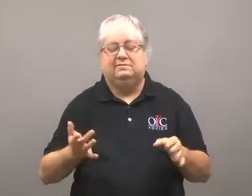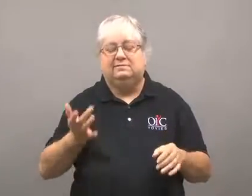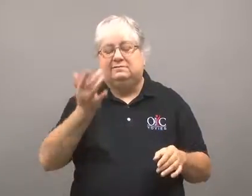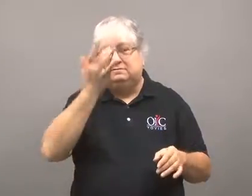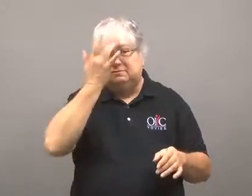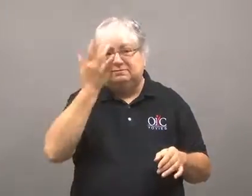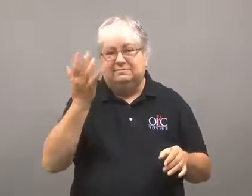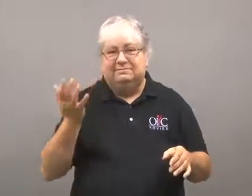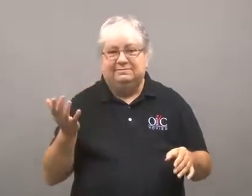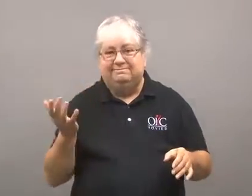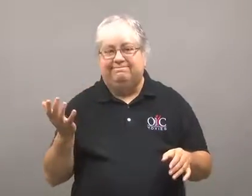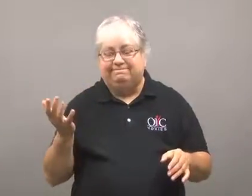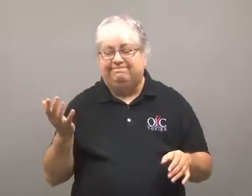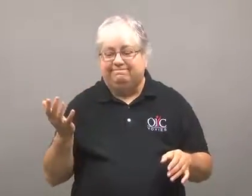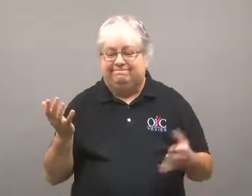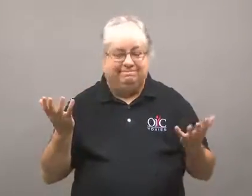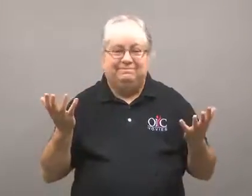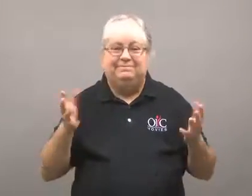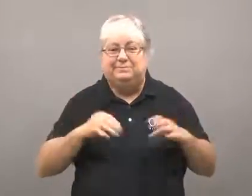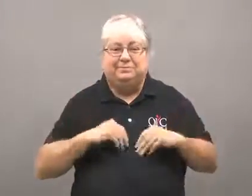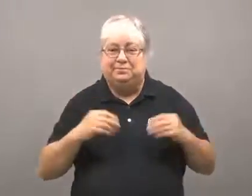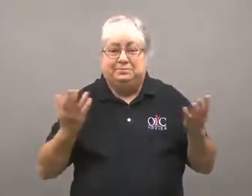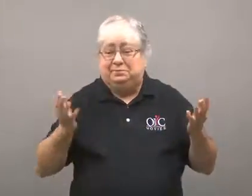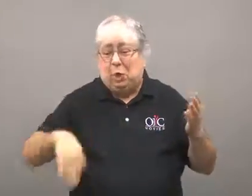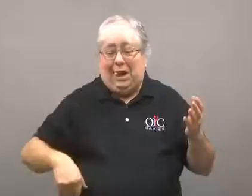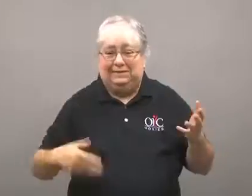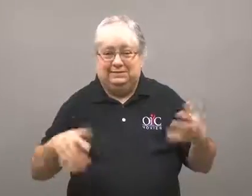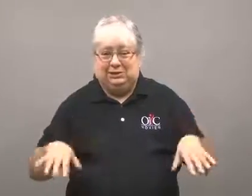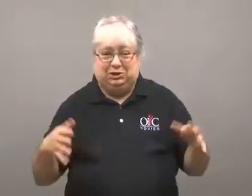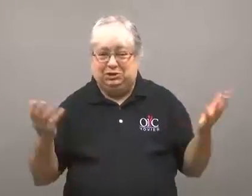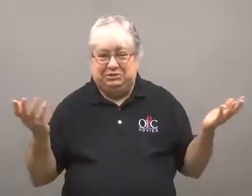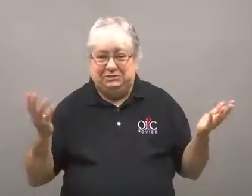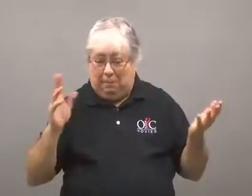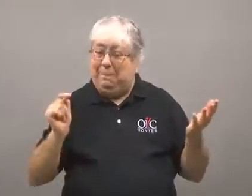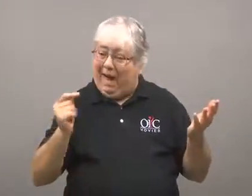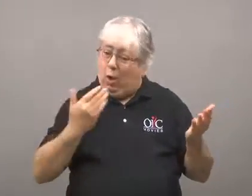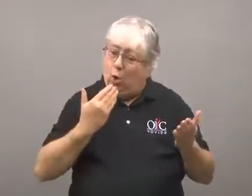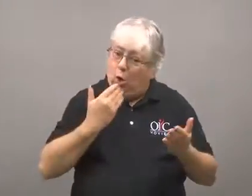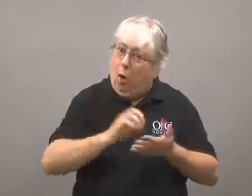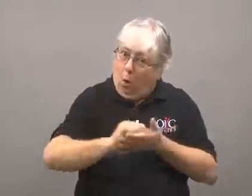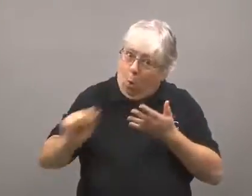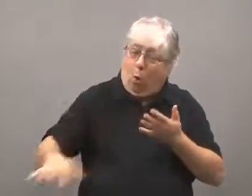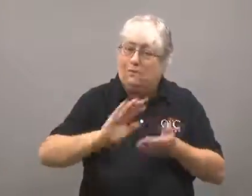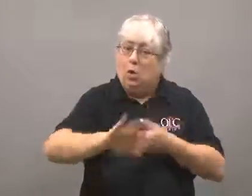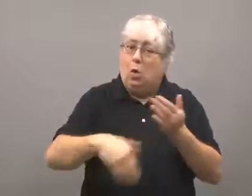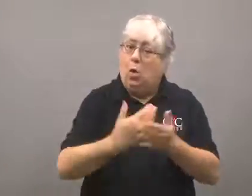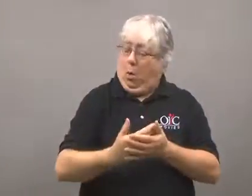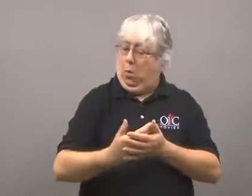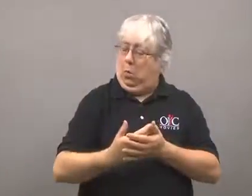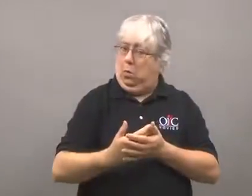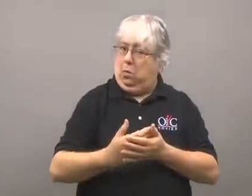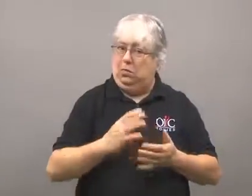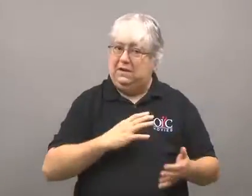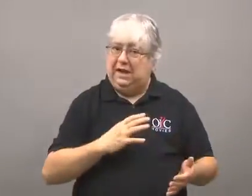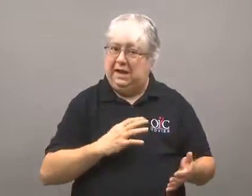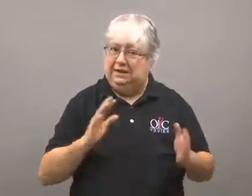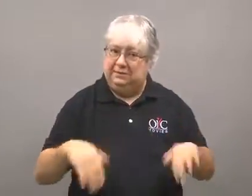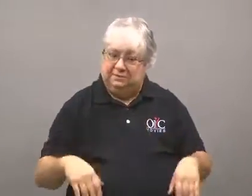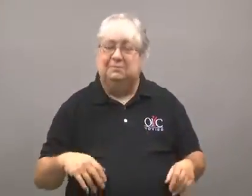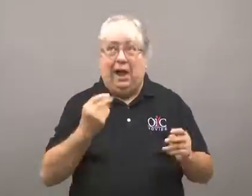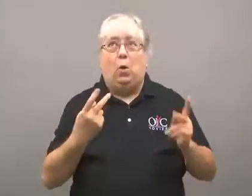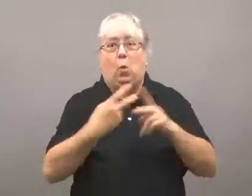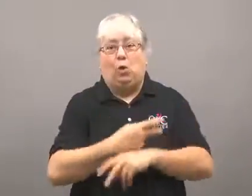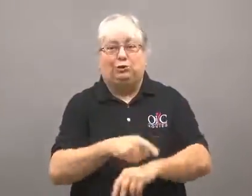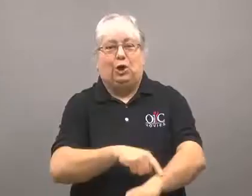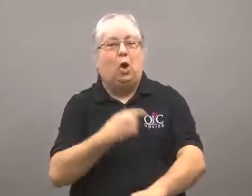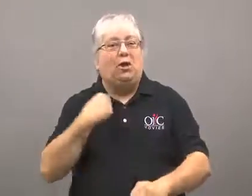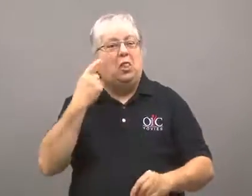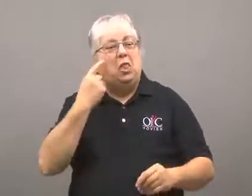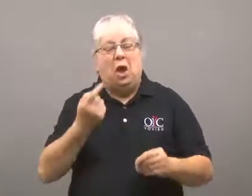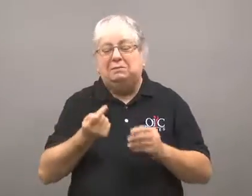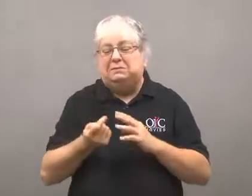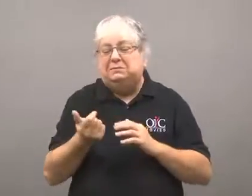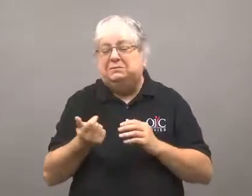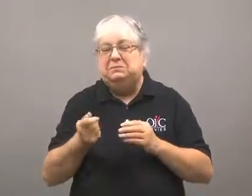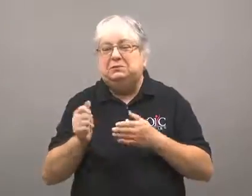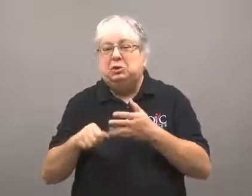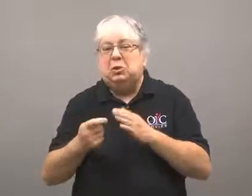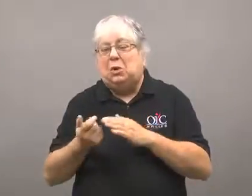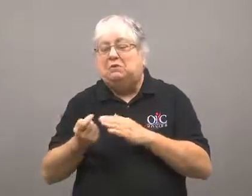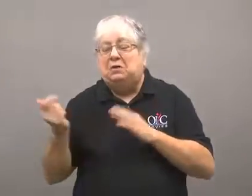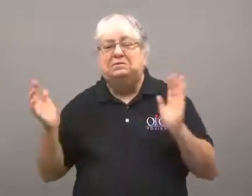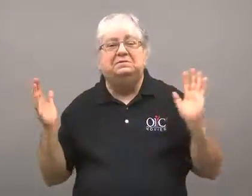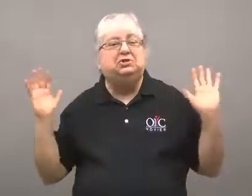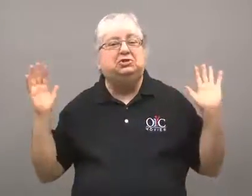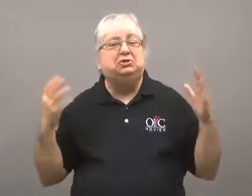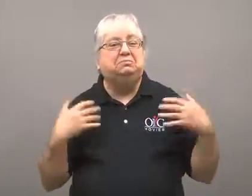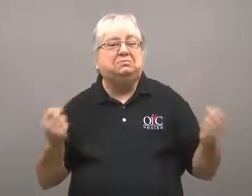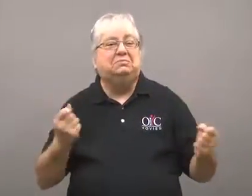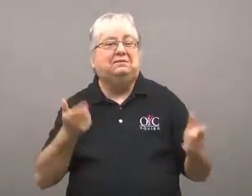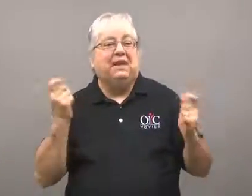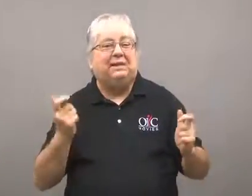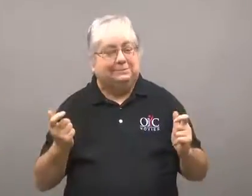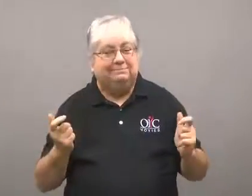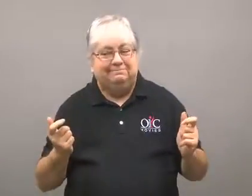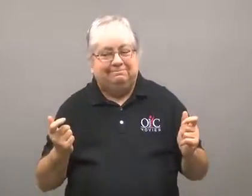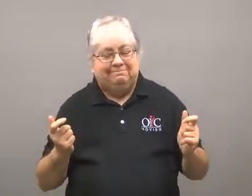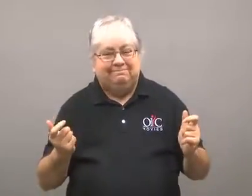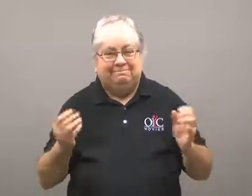with 29 staples, AND a drain, which I hated! I couldn't do anything about that, but it was good that it could all be removed.